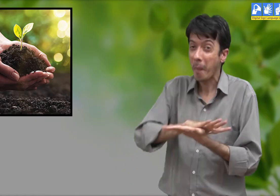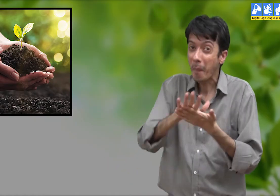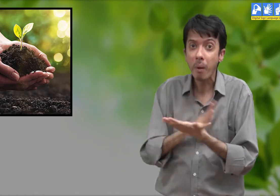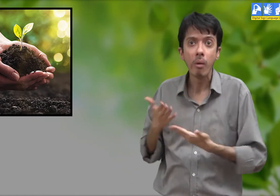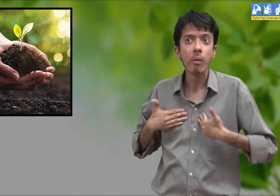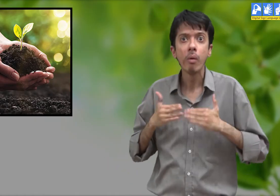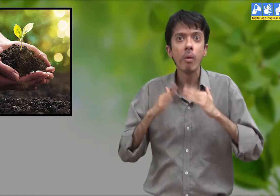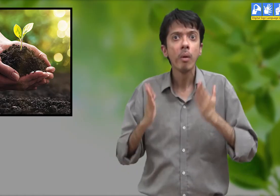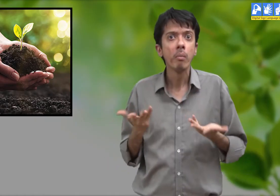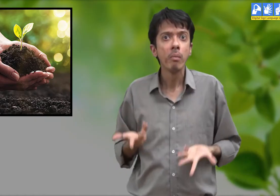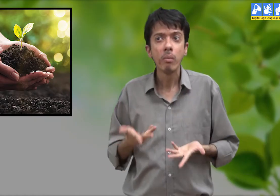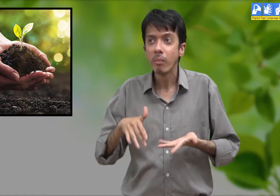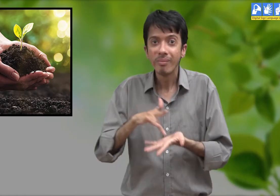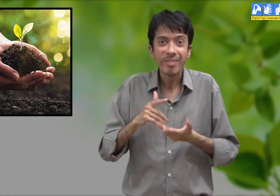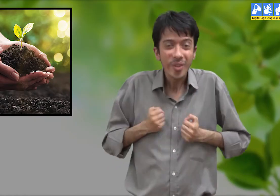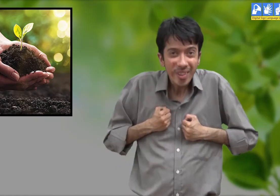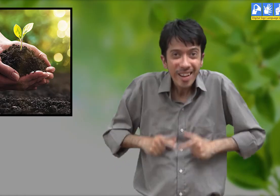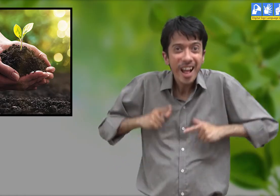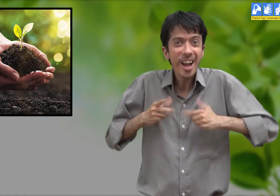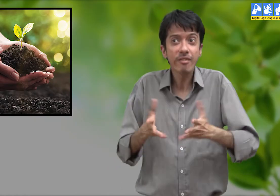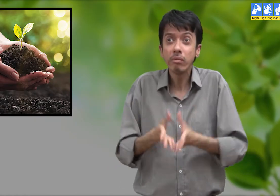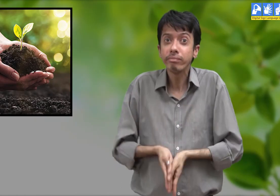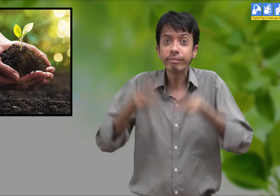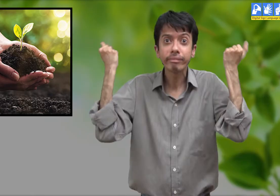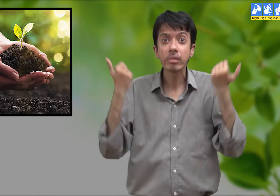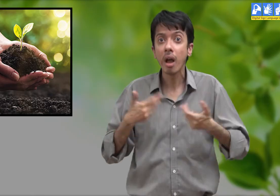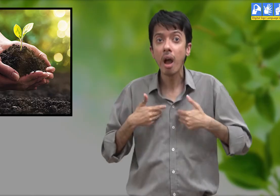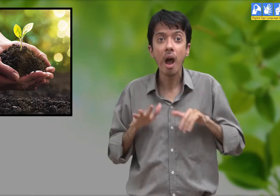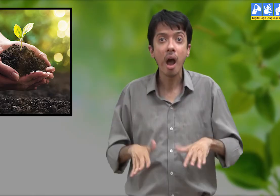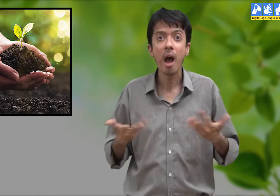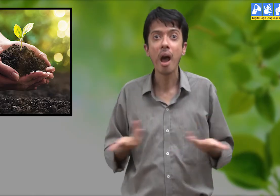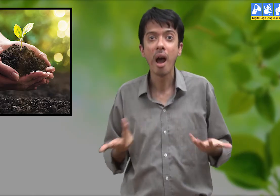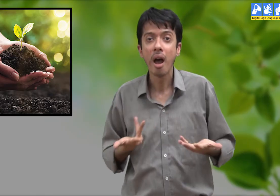Without the natural habitat the animals are left with no place to live and breed.